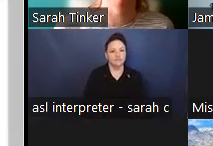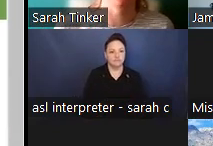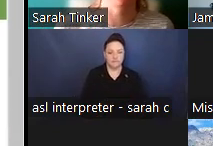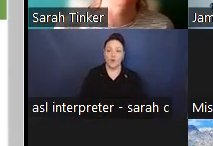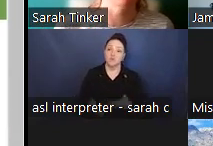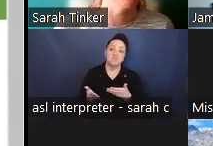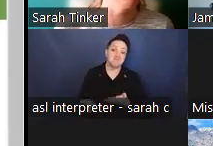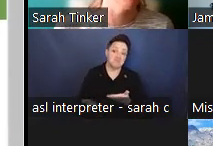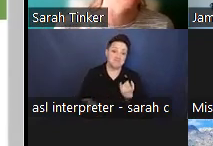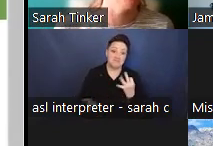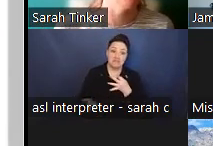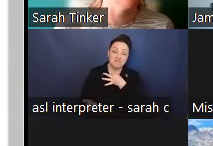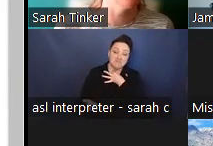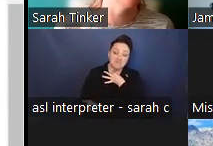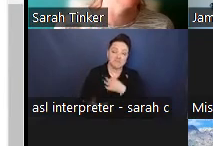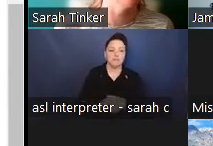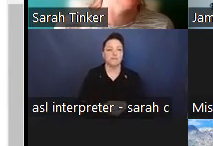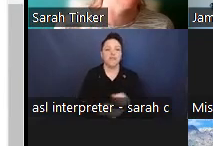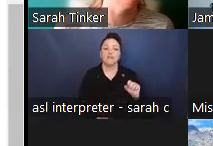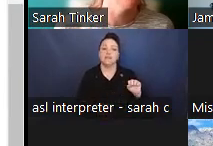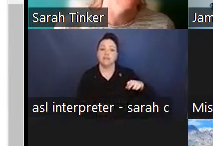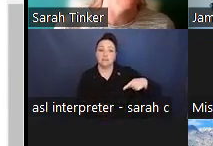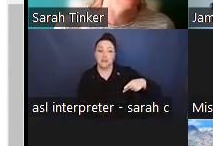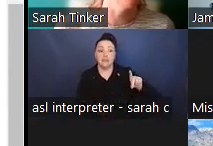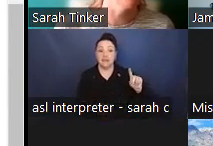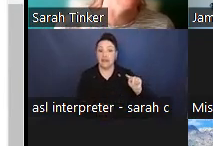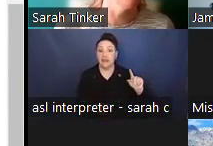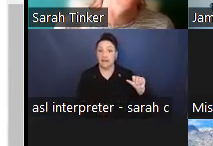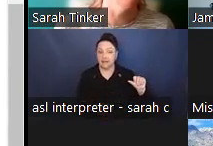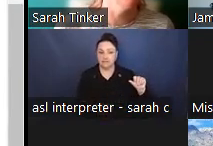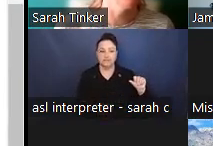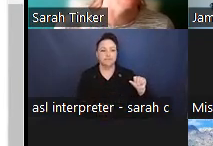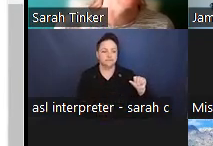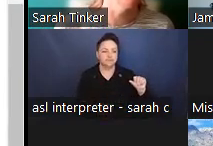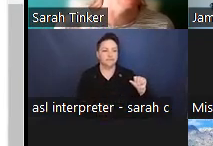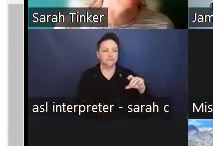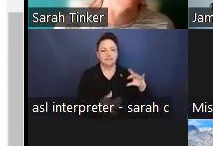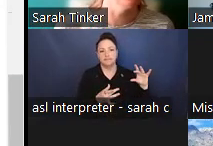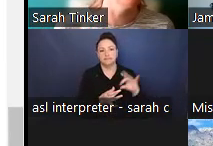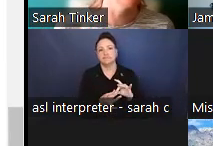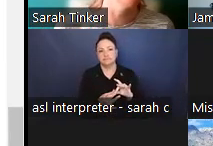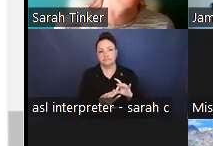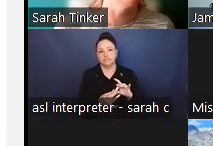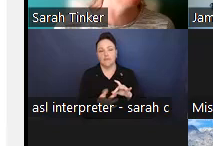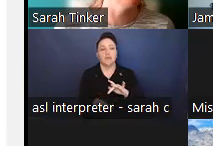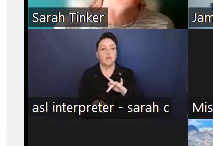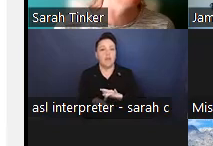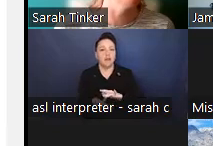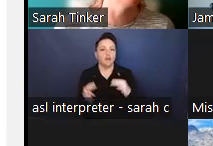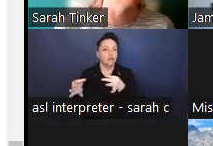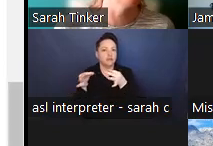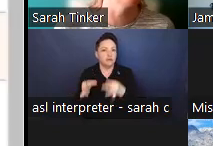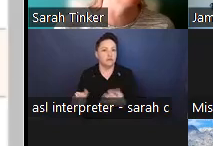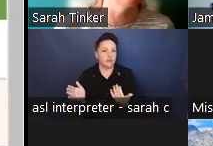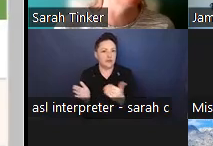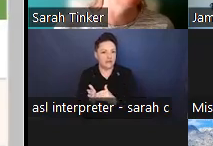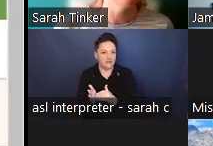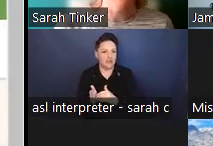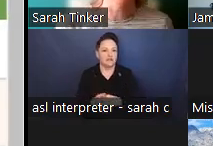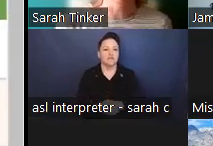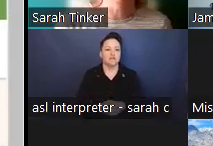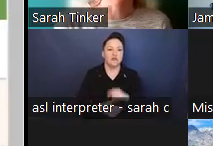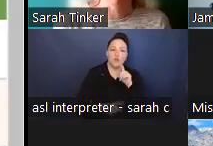at but Self-Suffiency connects to different reports so yeah.